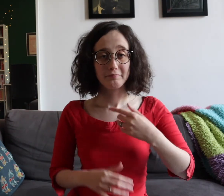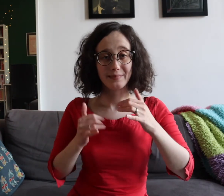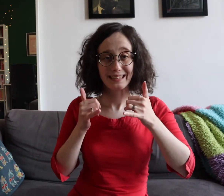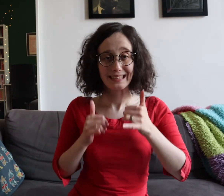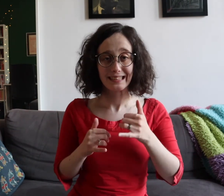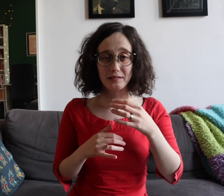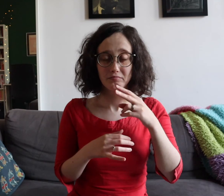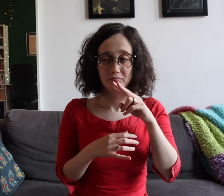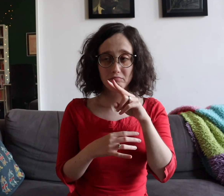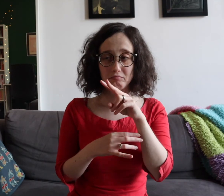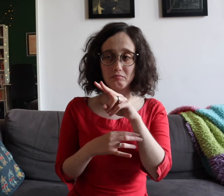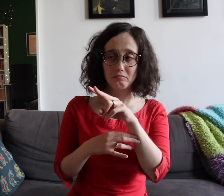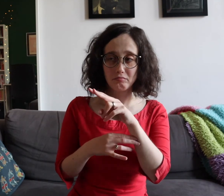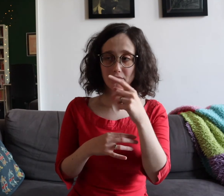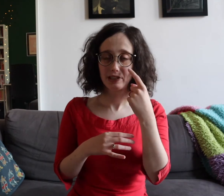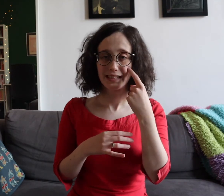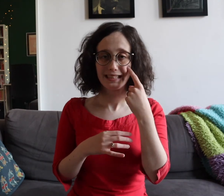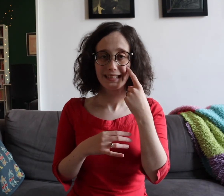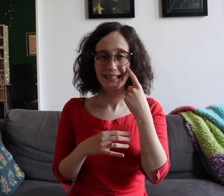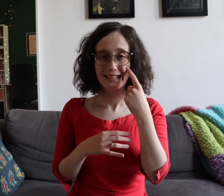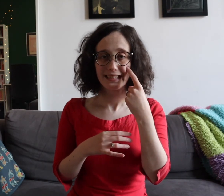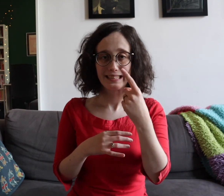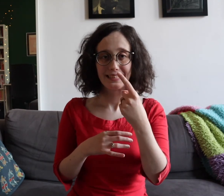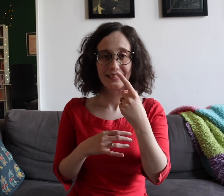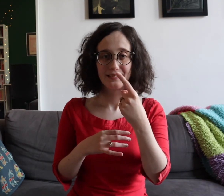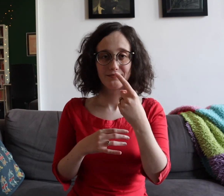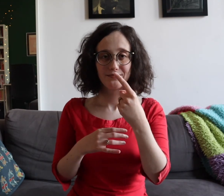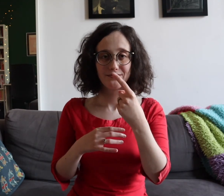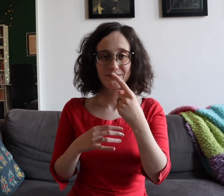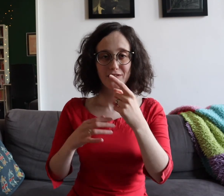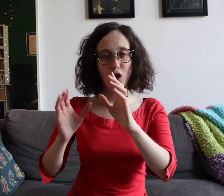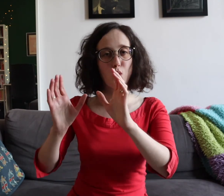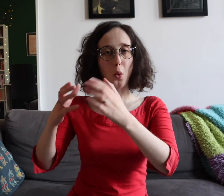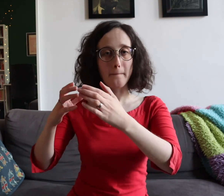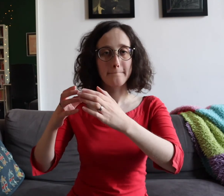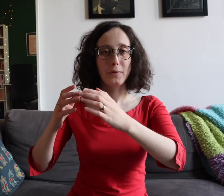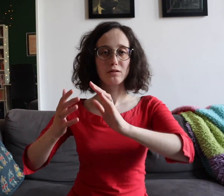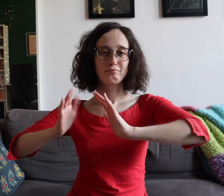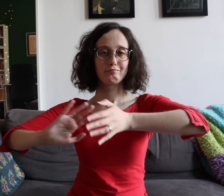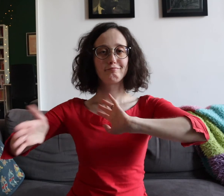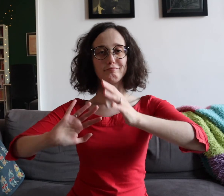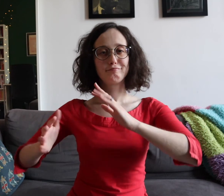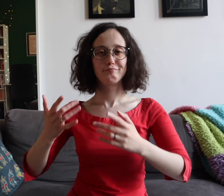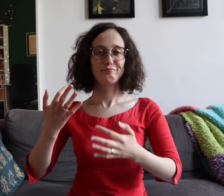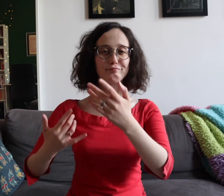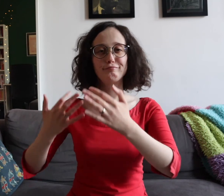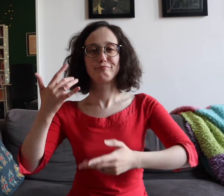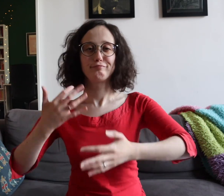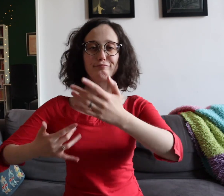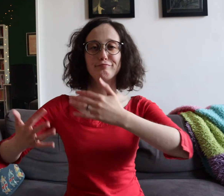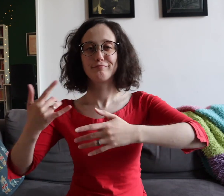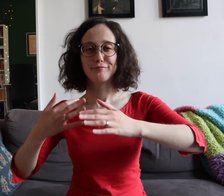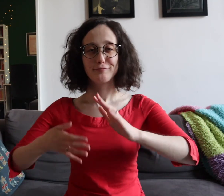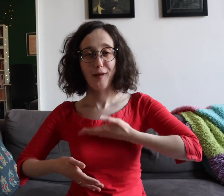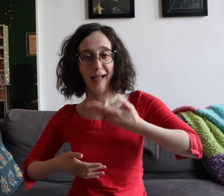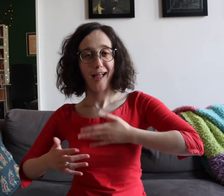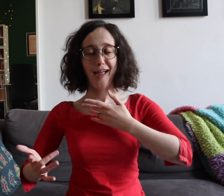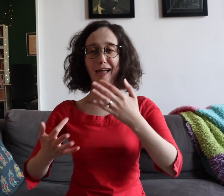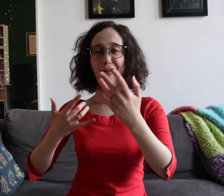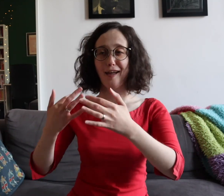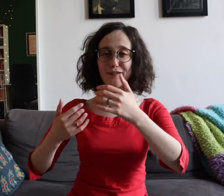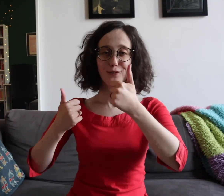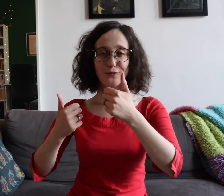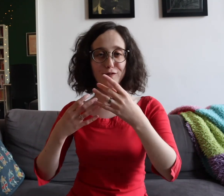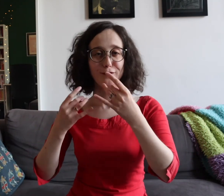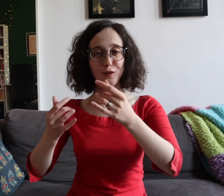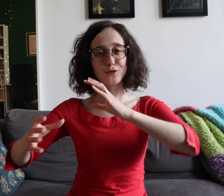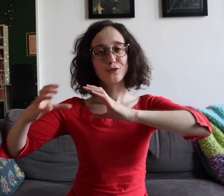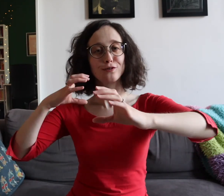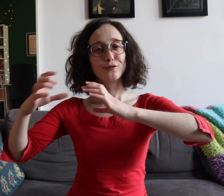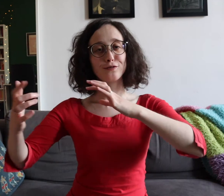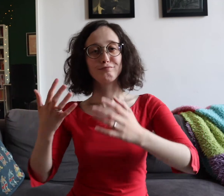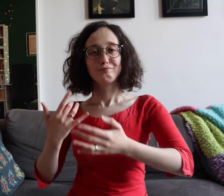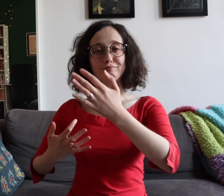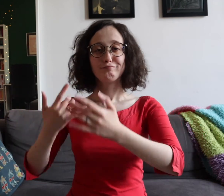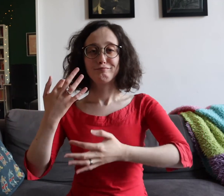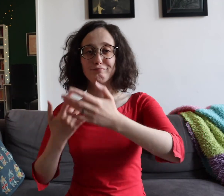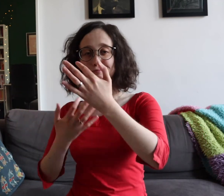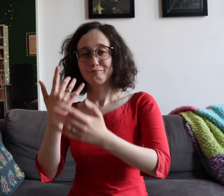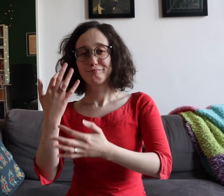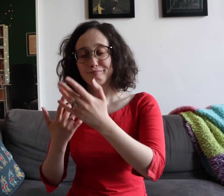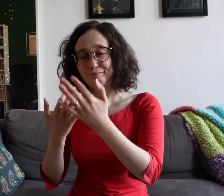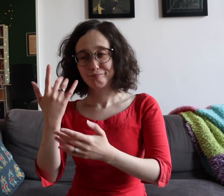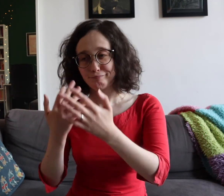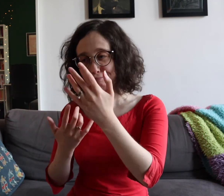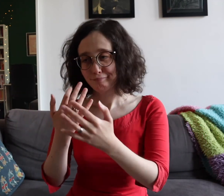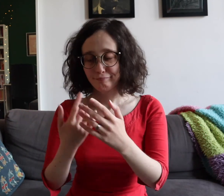As I sat there and looked, I saw a group of people chatting and smoothly communicating in sign.